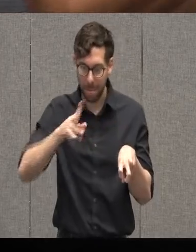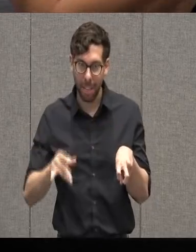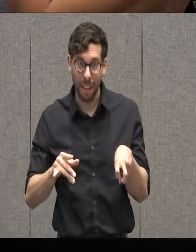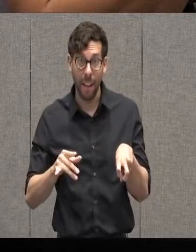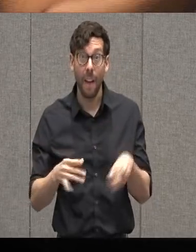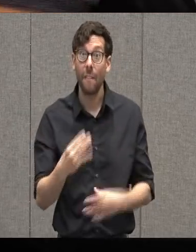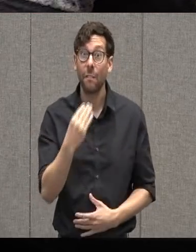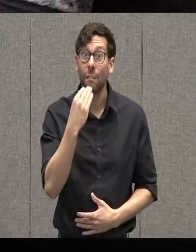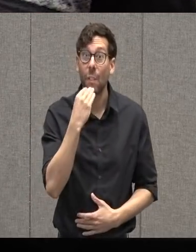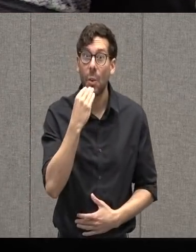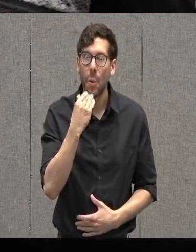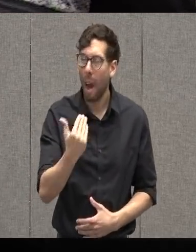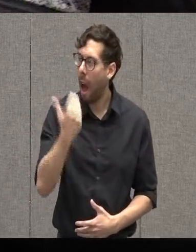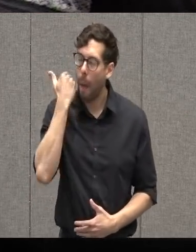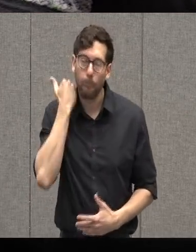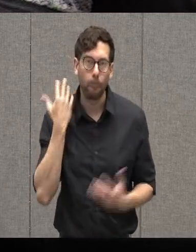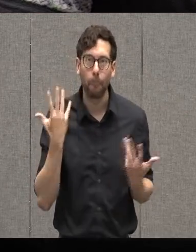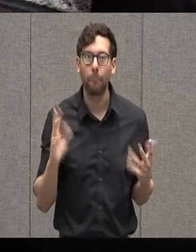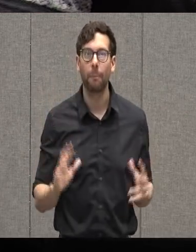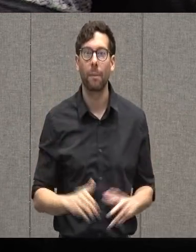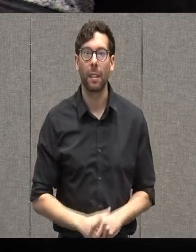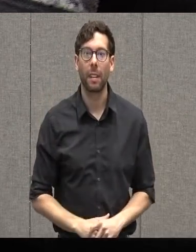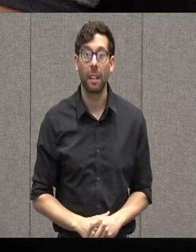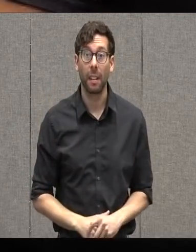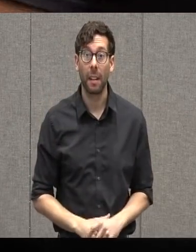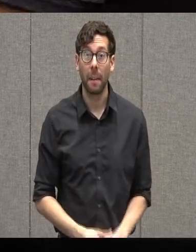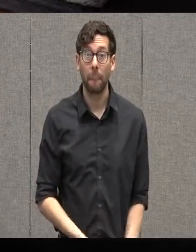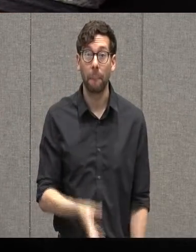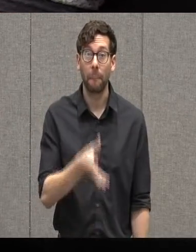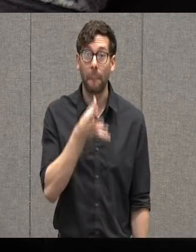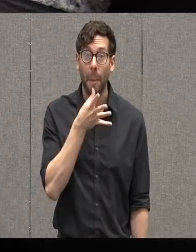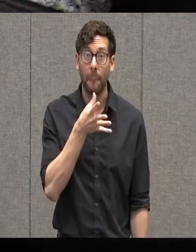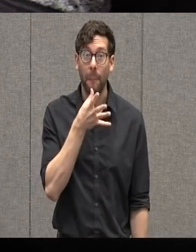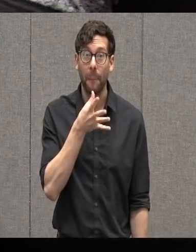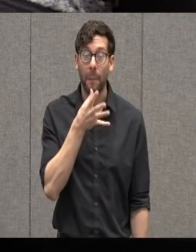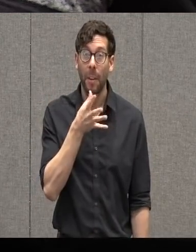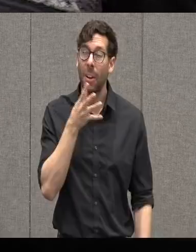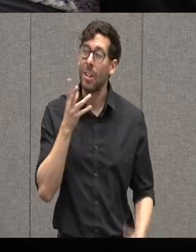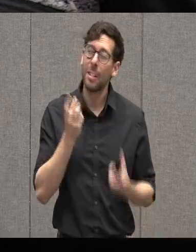(Mr. Ortiz slurping) And Mother's exhausted.